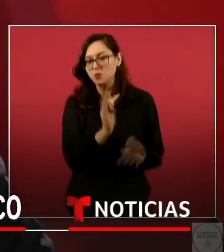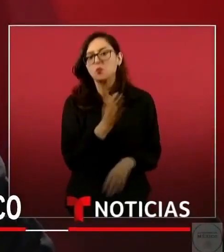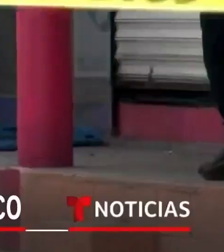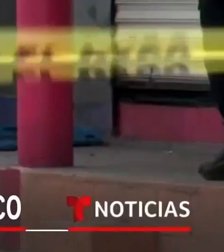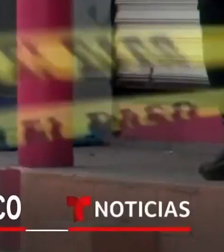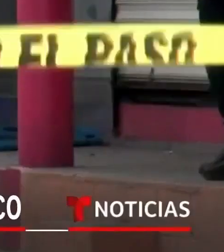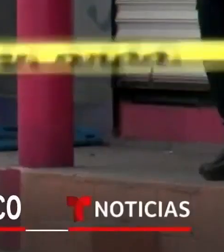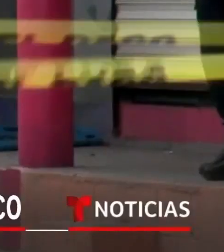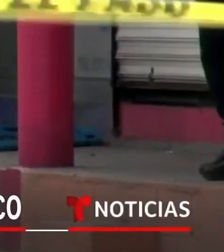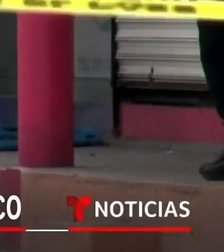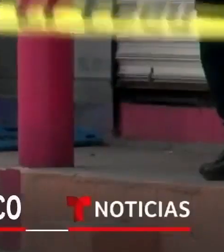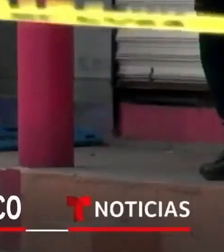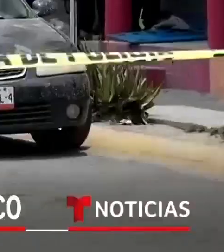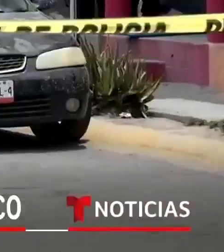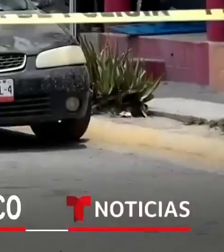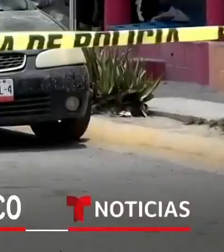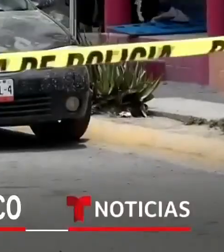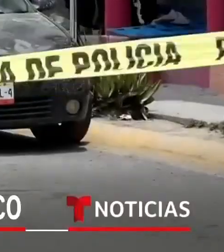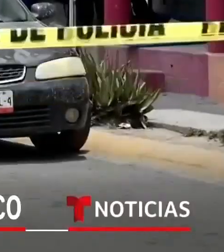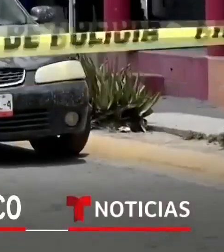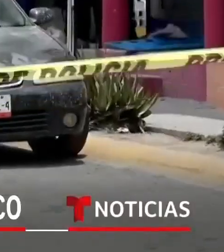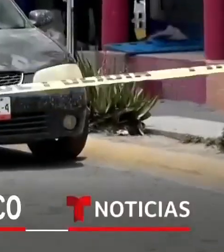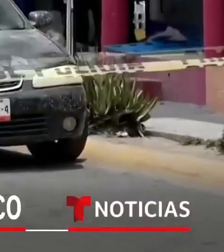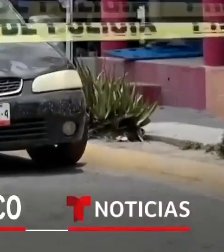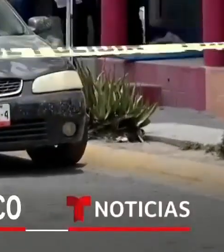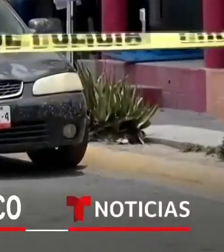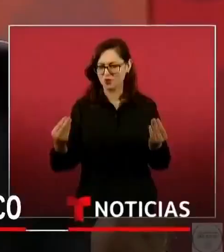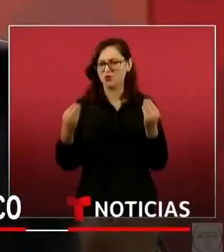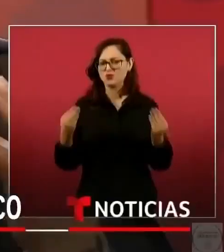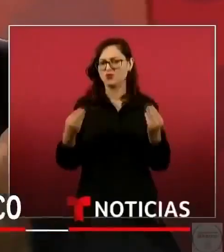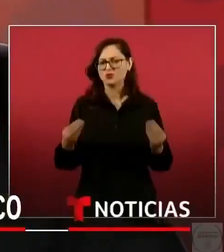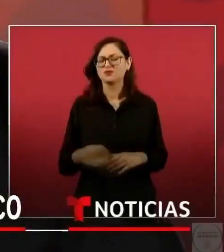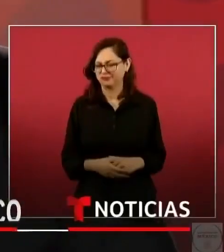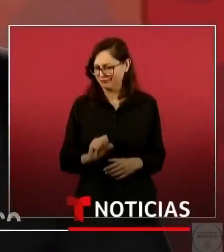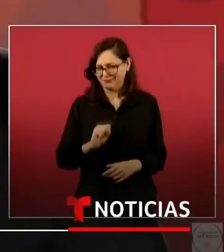CATÓLICA, MANTUVIERON UN DEBATE CON EL PRESIDENTE ANDRÉS MANUEL LÓPEZ OBRADOR. TRAS ASEGURAR QUE LA TRATO JAI